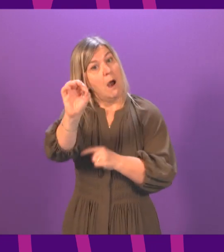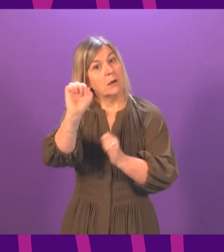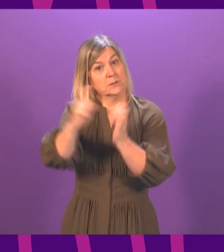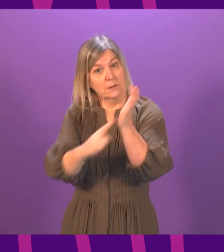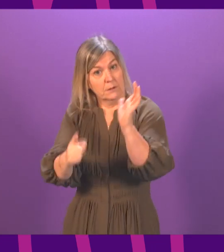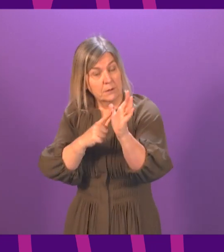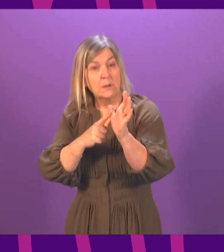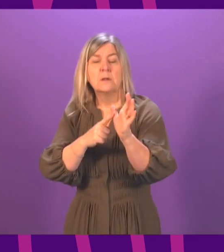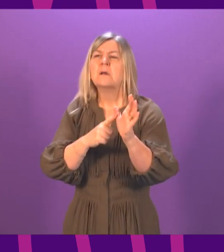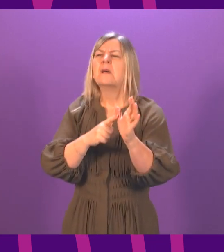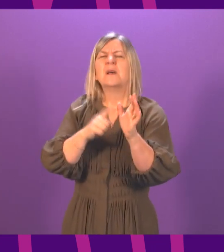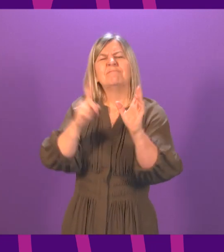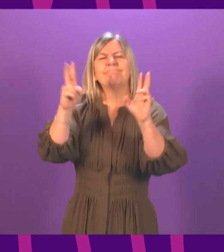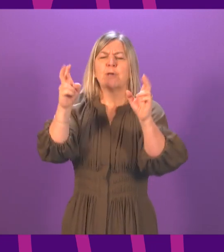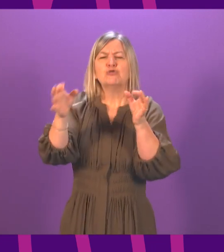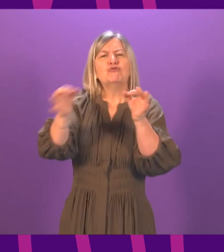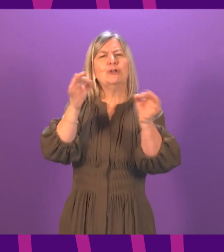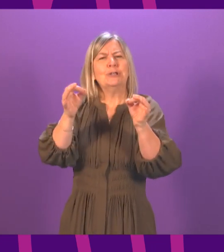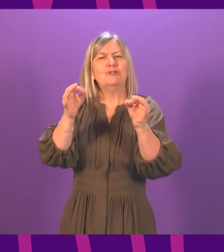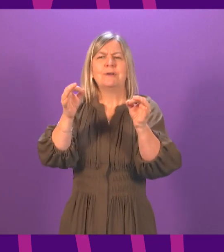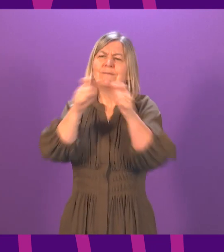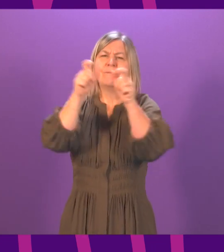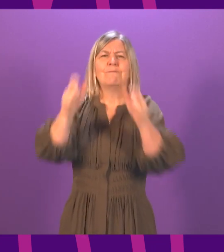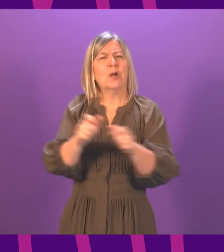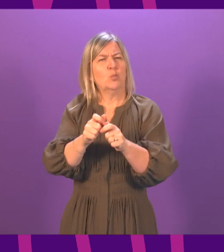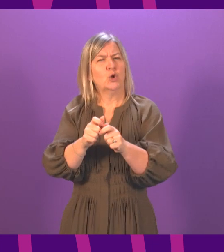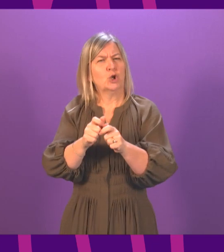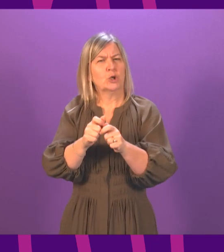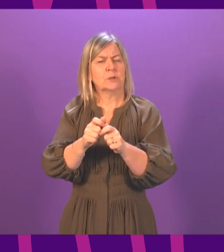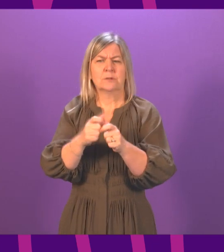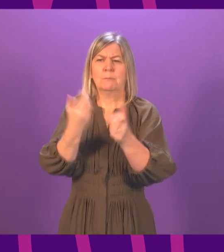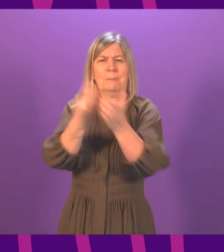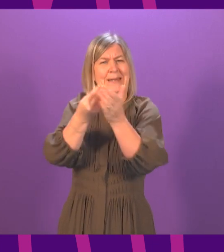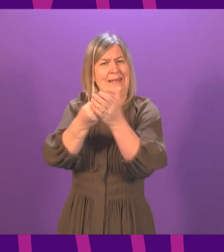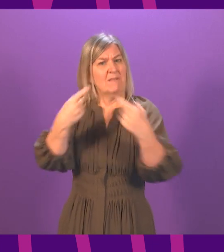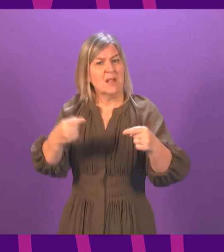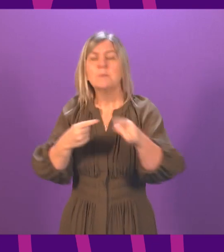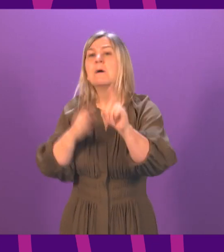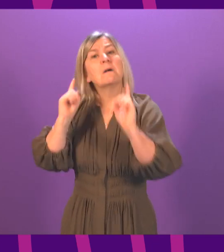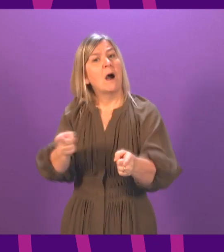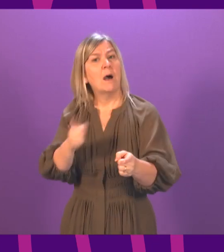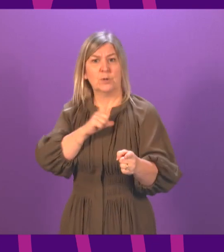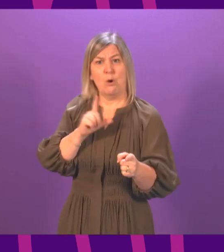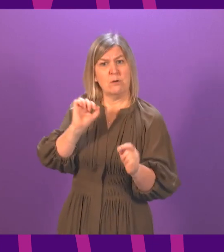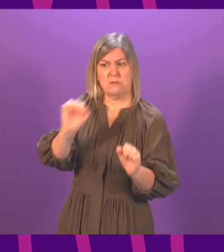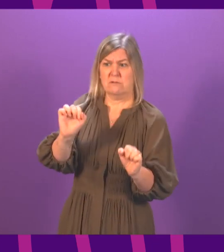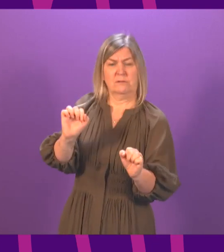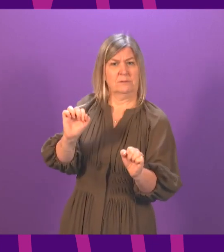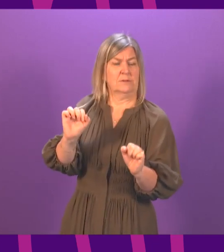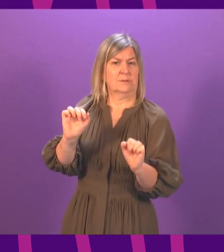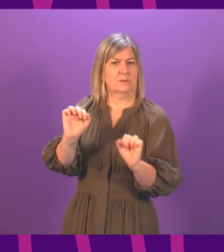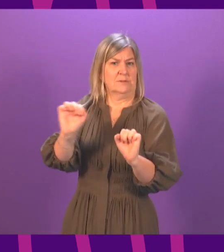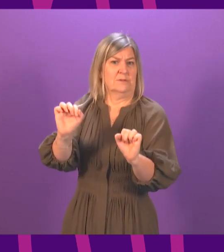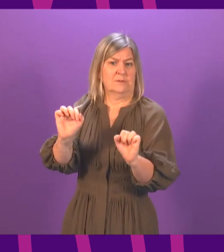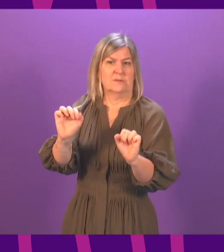framework business fund as a result of being classed as essential and cannot access the council’s discretionary fund as the fund has already closed—it closed within